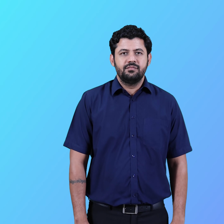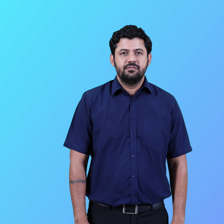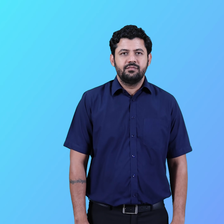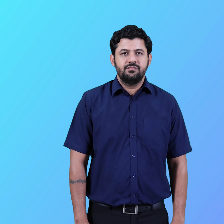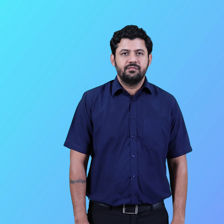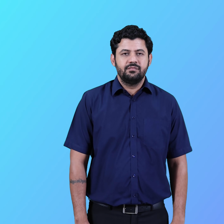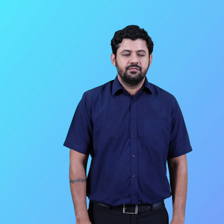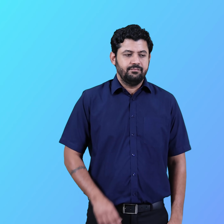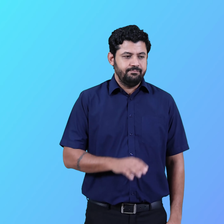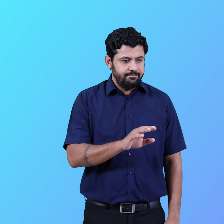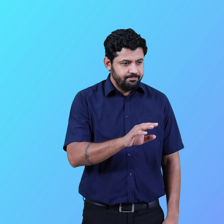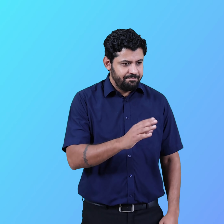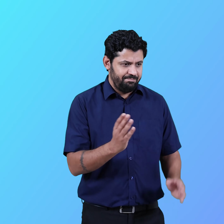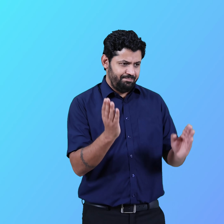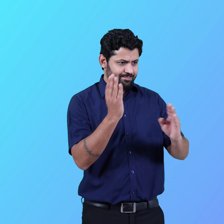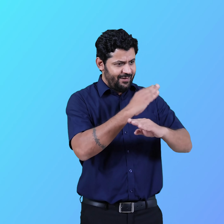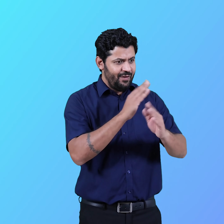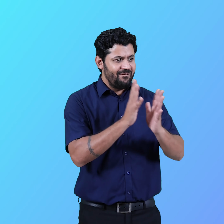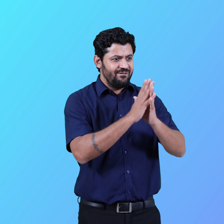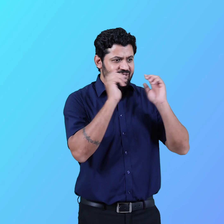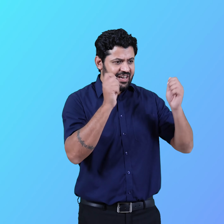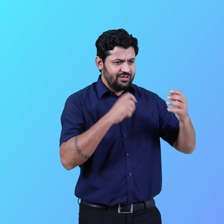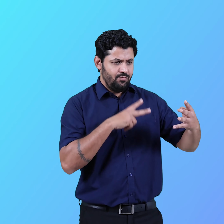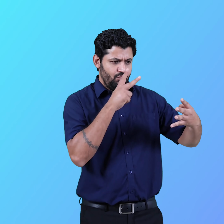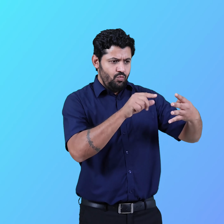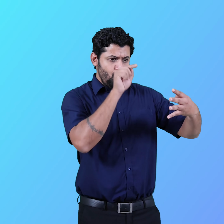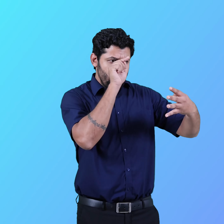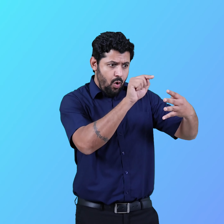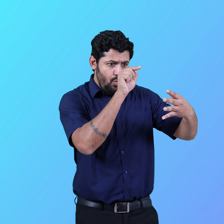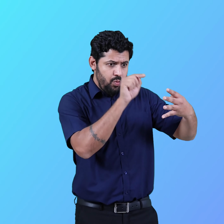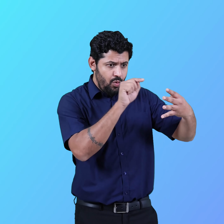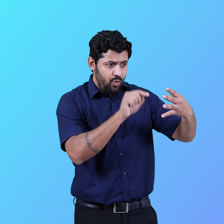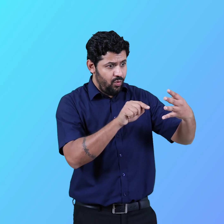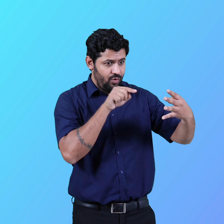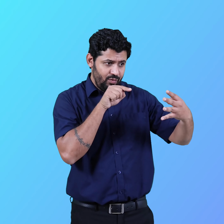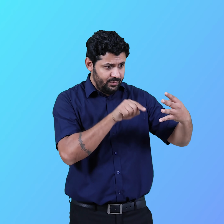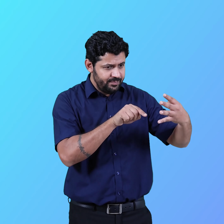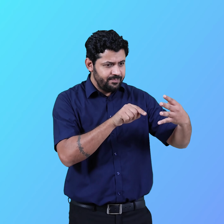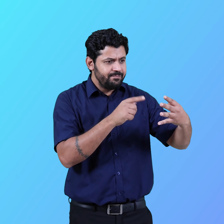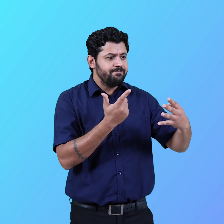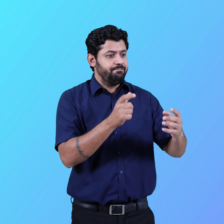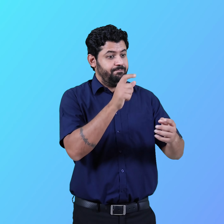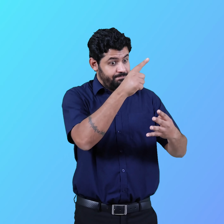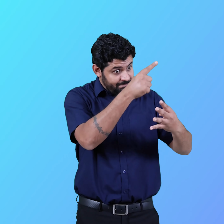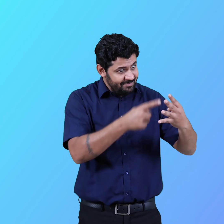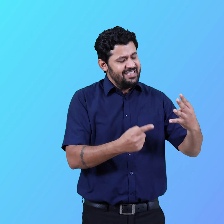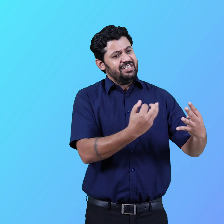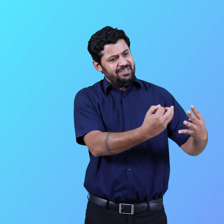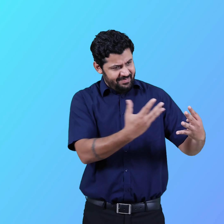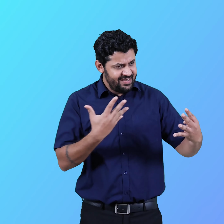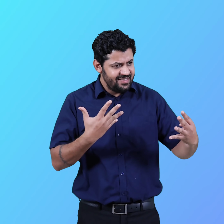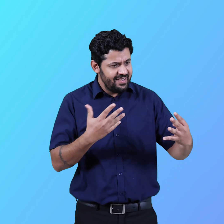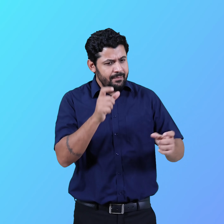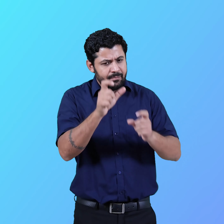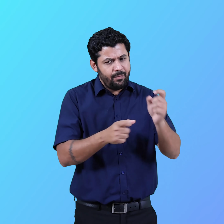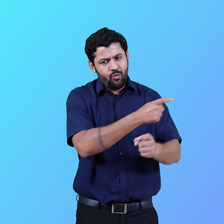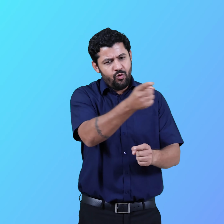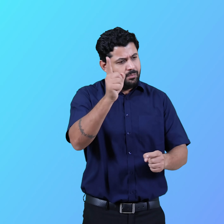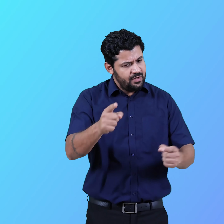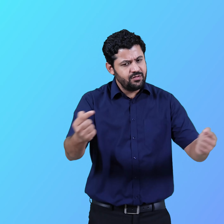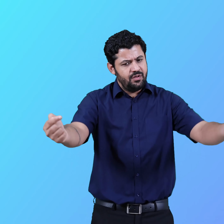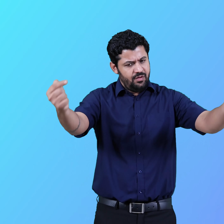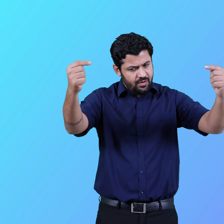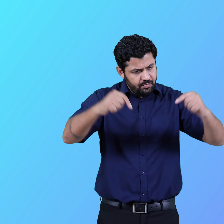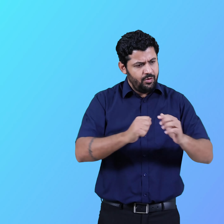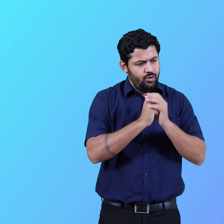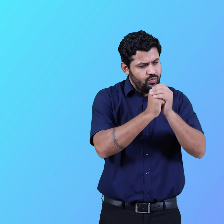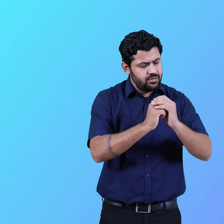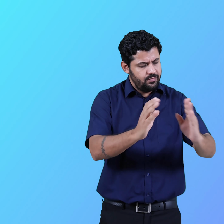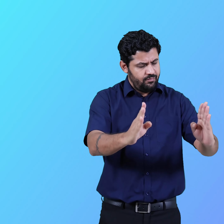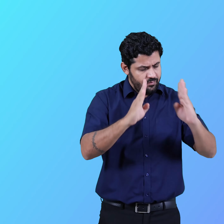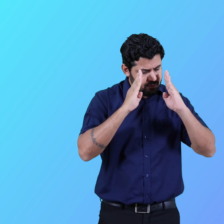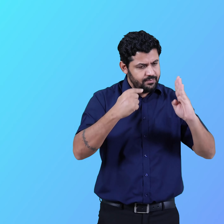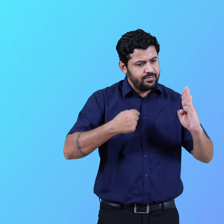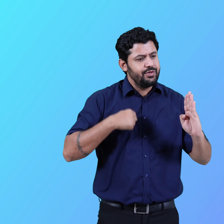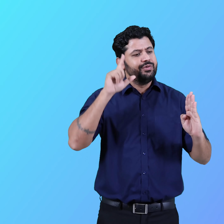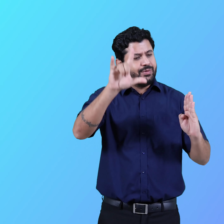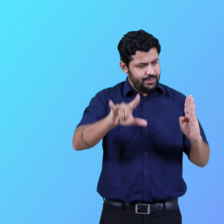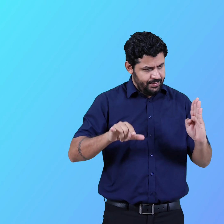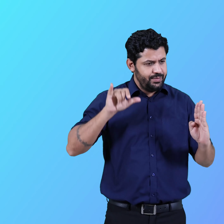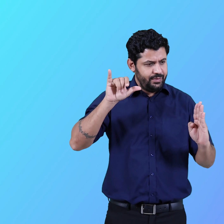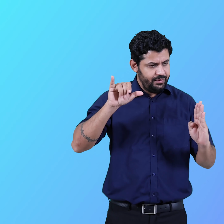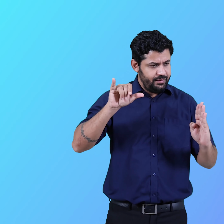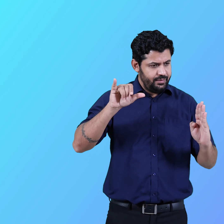“These are the LORD’s regular festivals. There will be holy meetings during these festivals.